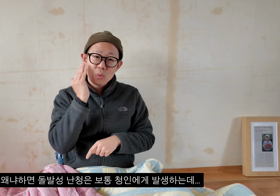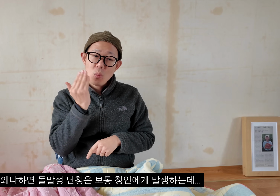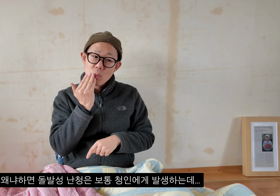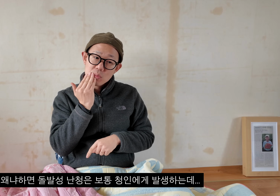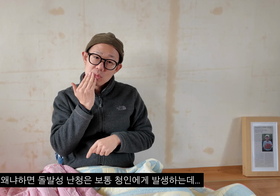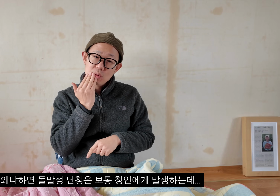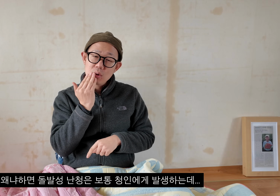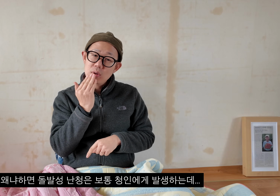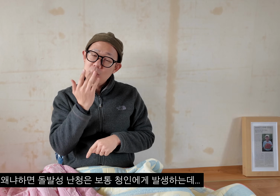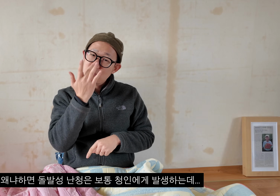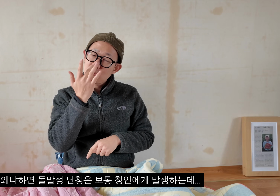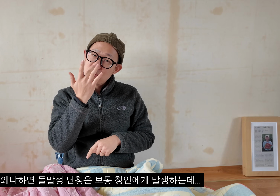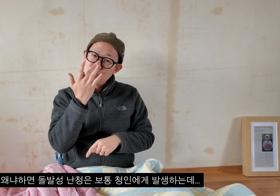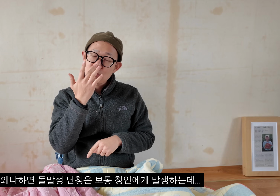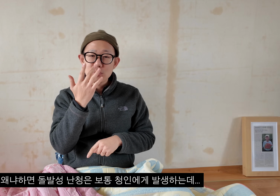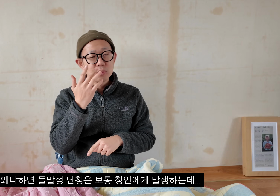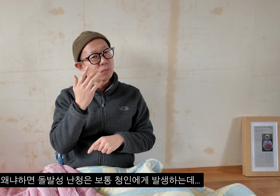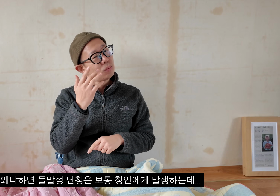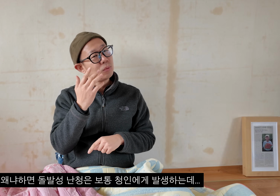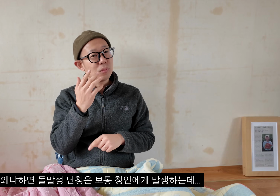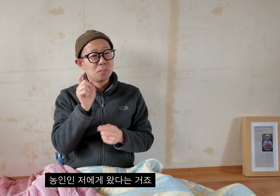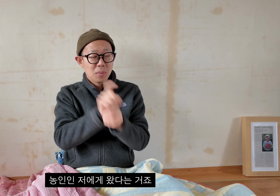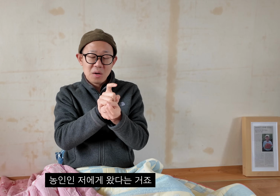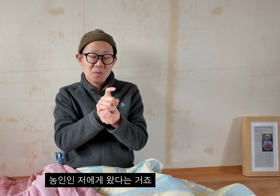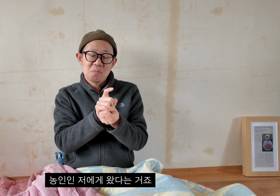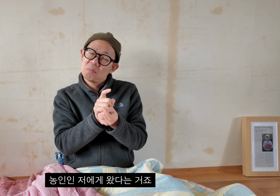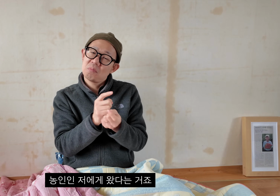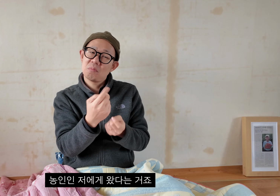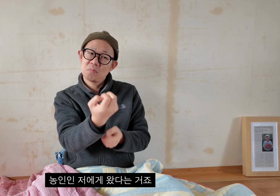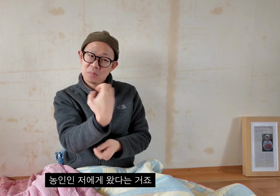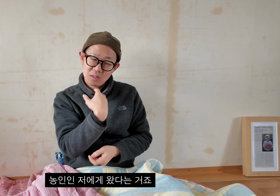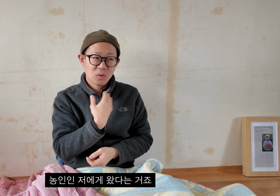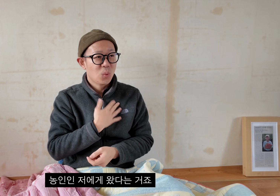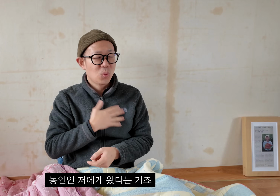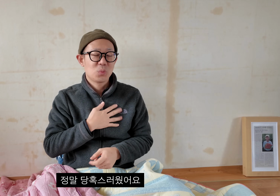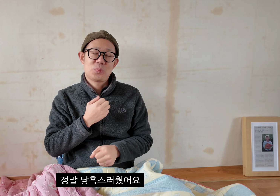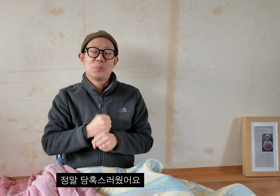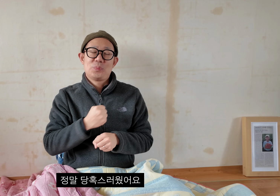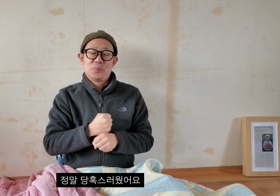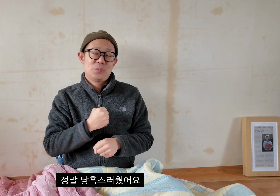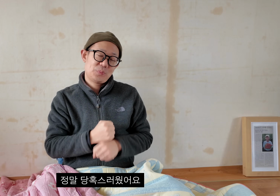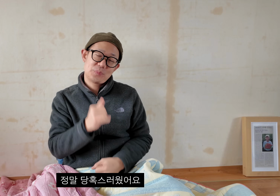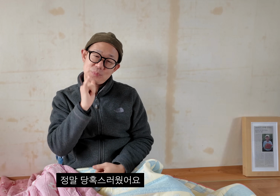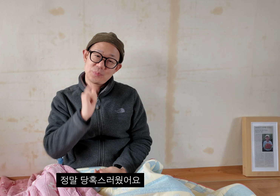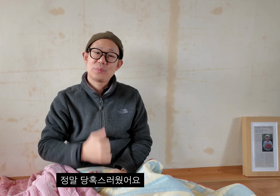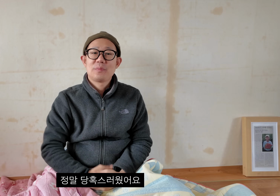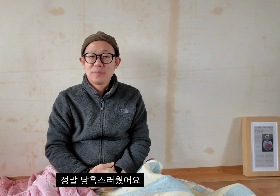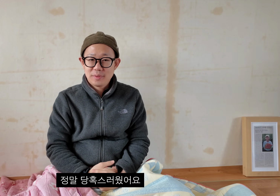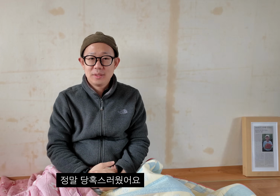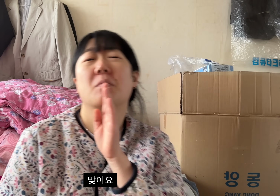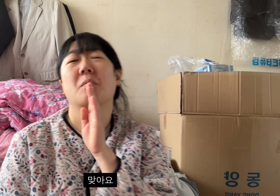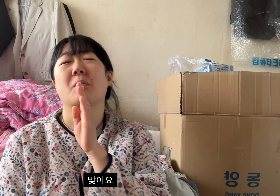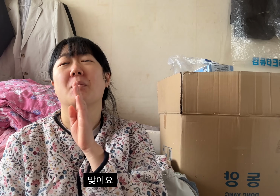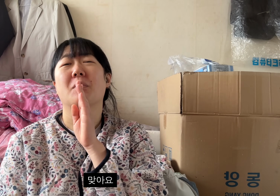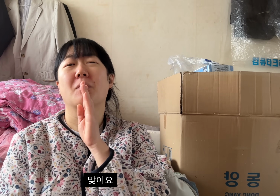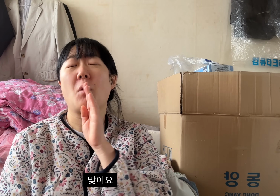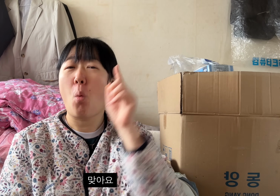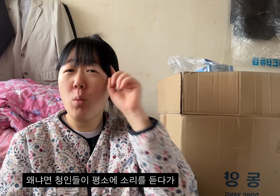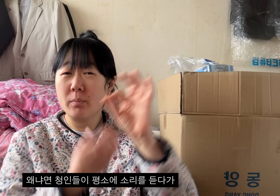Because sudden hearing loss usually happens to hearing people. But I’m deaf. I was so confused. Right.